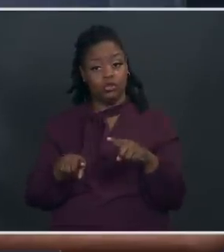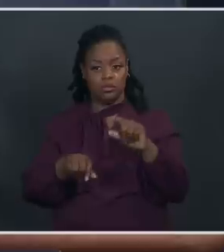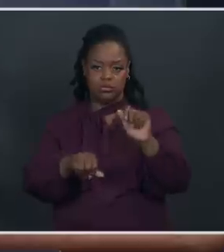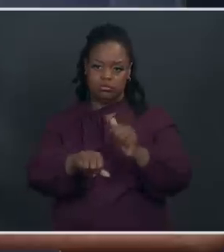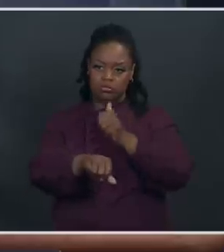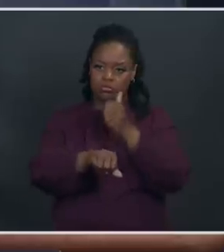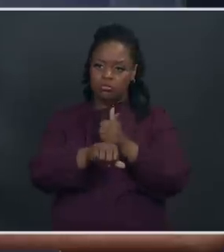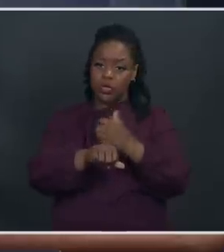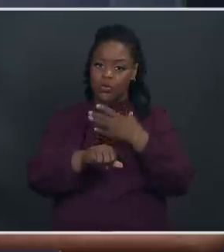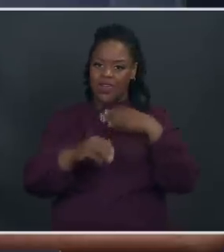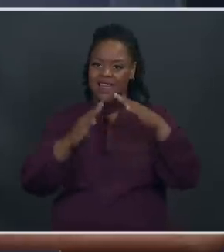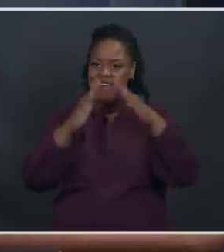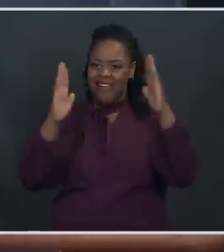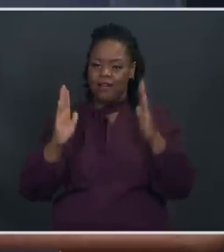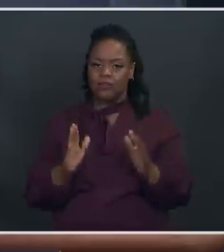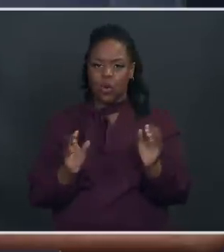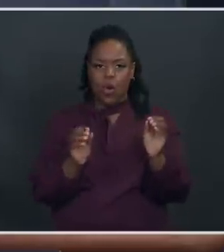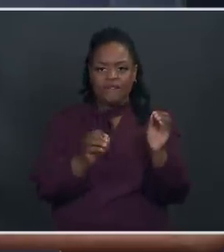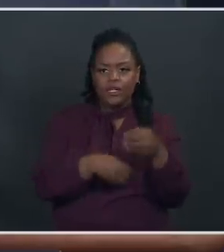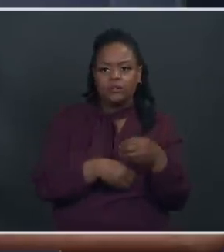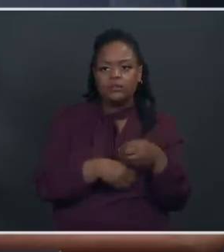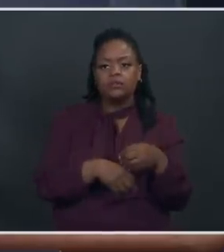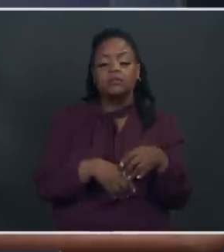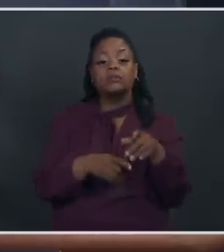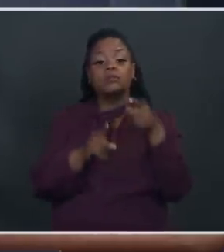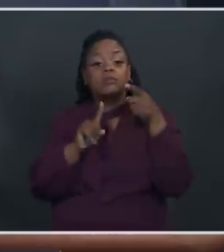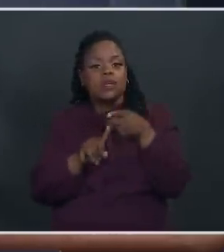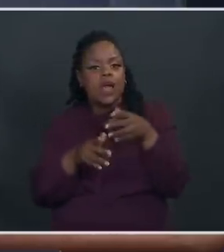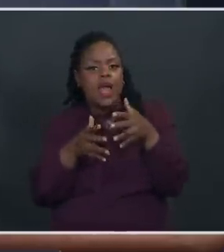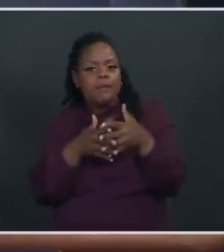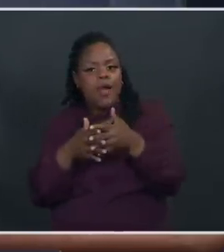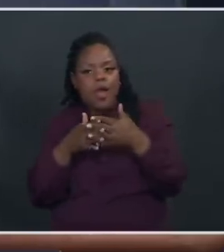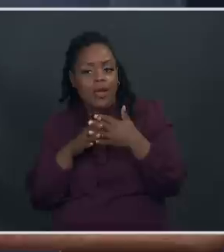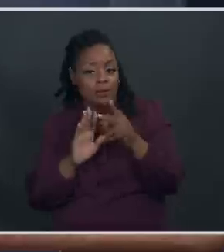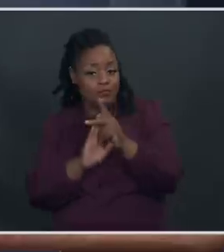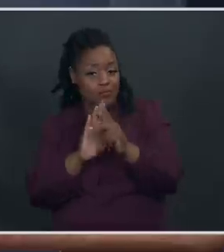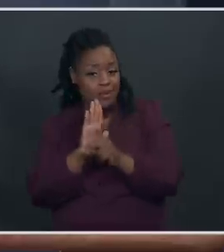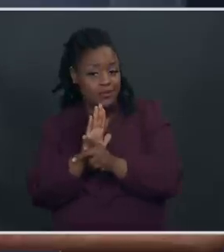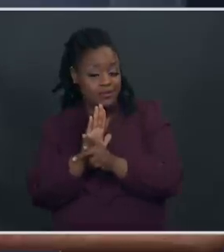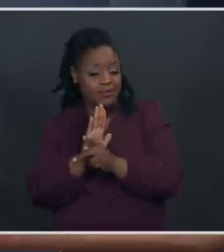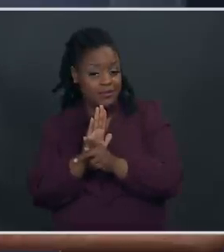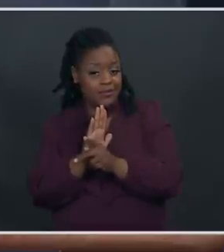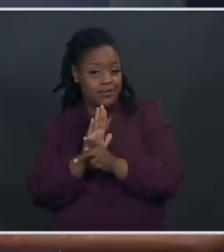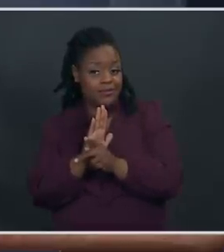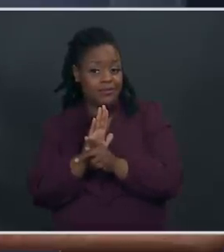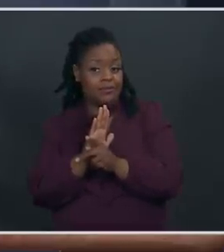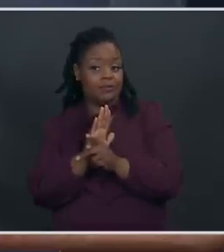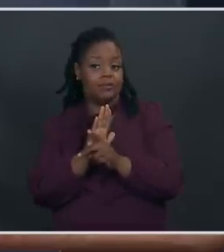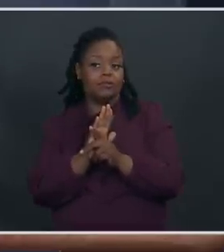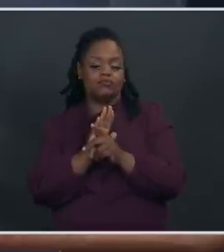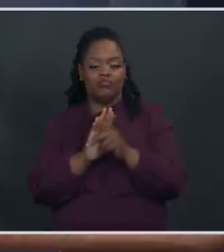and it directs everyone who works for the President to use every tool available at our disposal